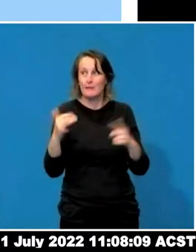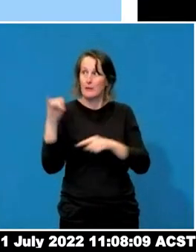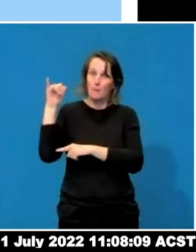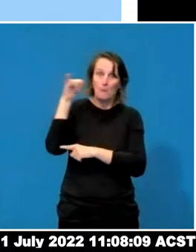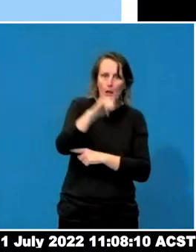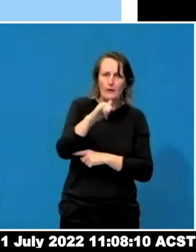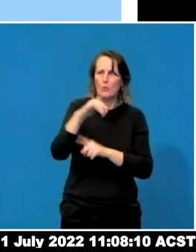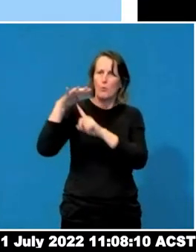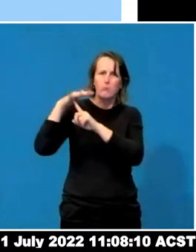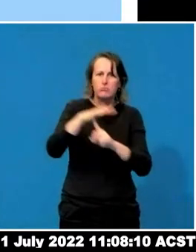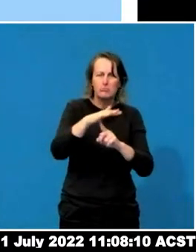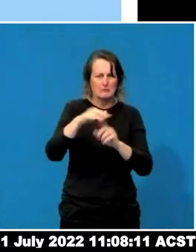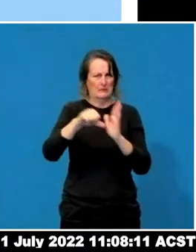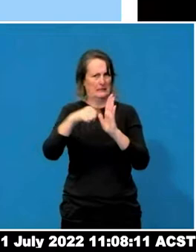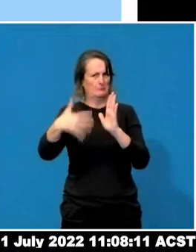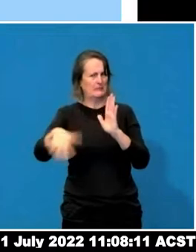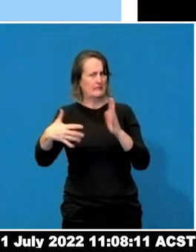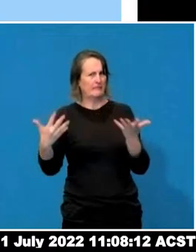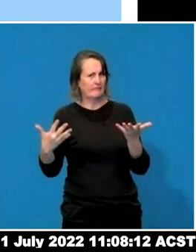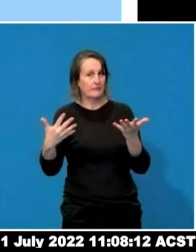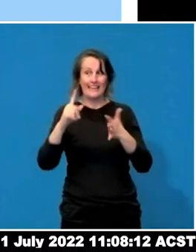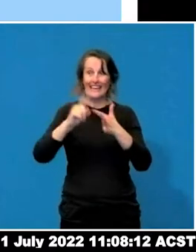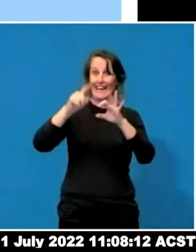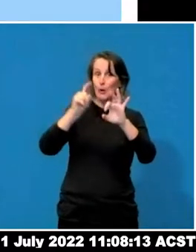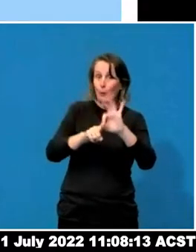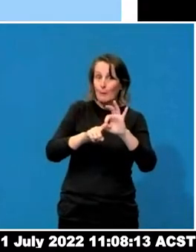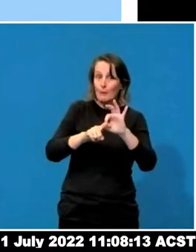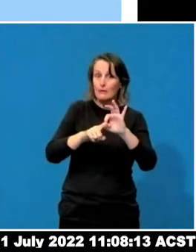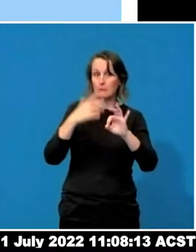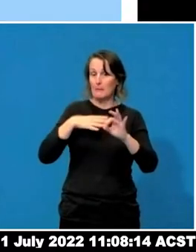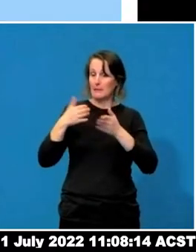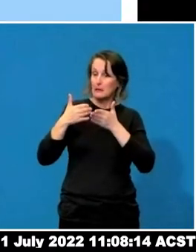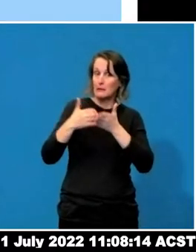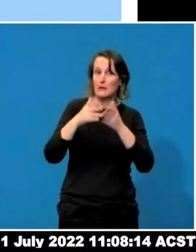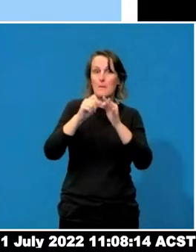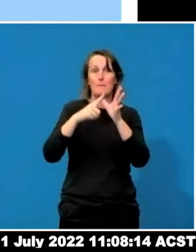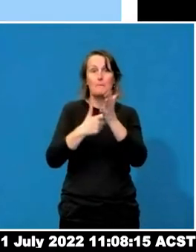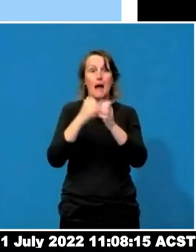If one wants to transport equipment by barge, you can start in Cairns, you can work